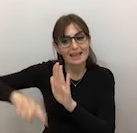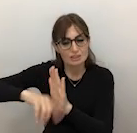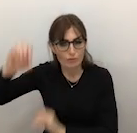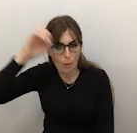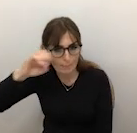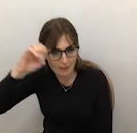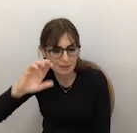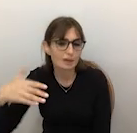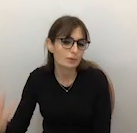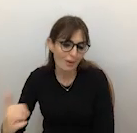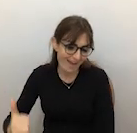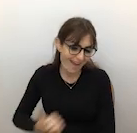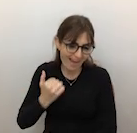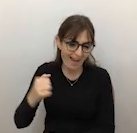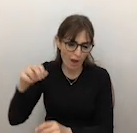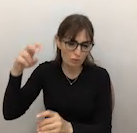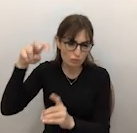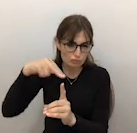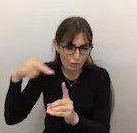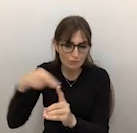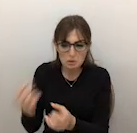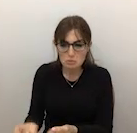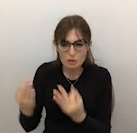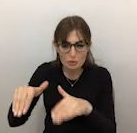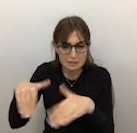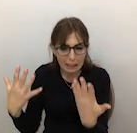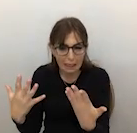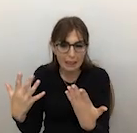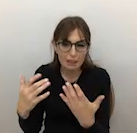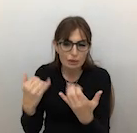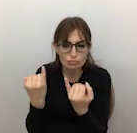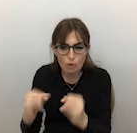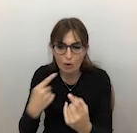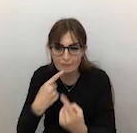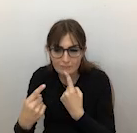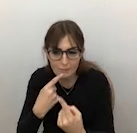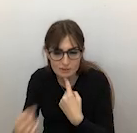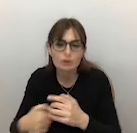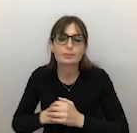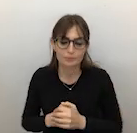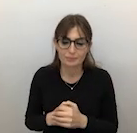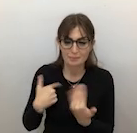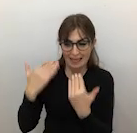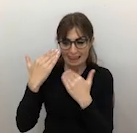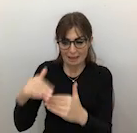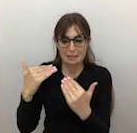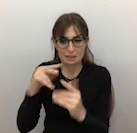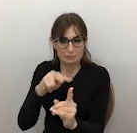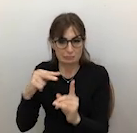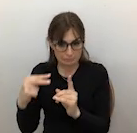For example, based on our review, we are not aware of any material misstatements. Due to their limited scope,